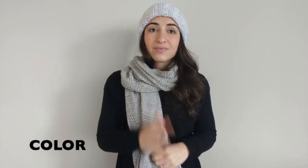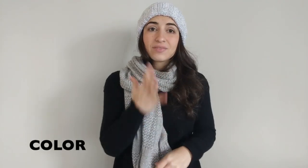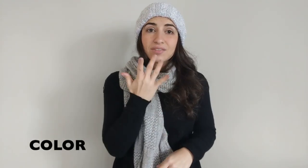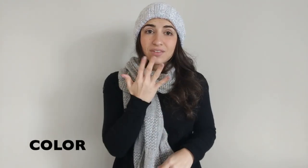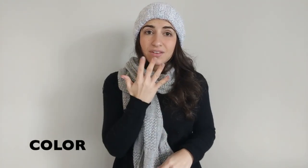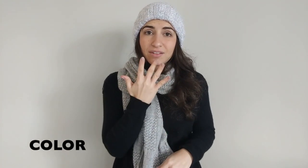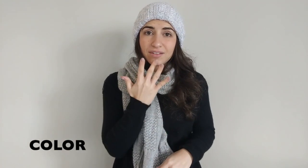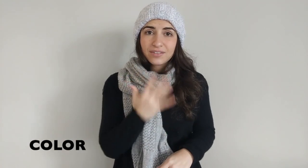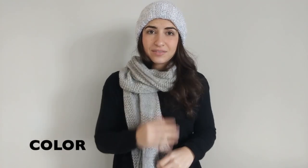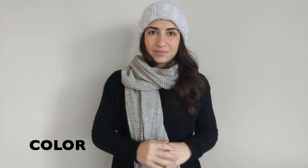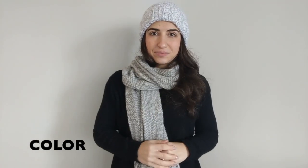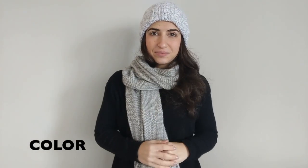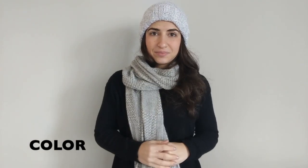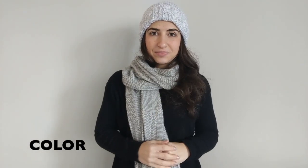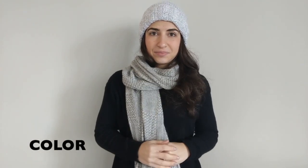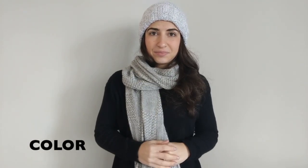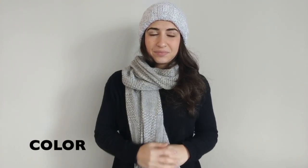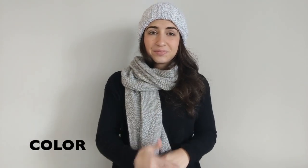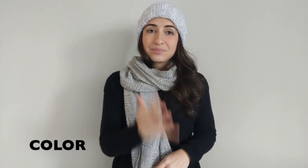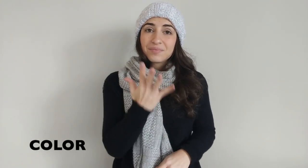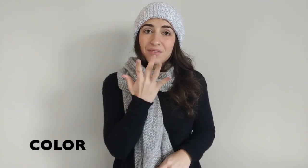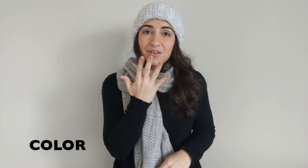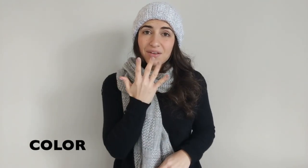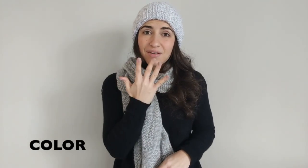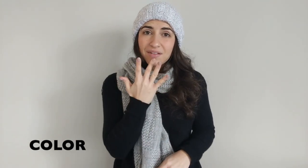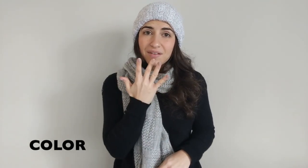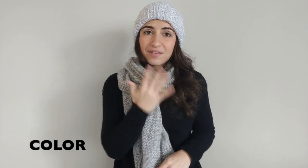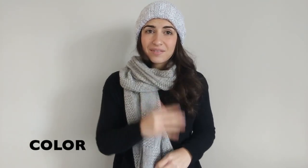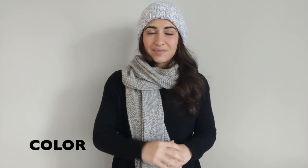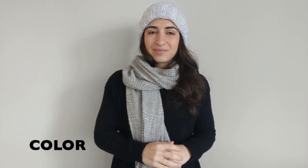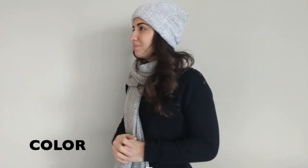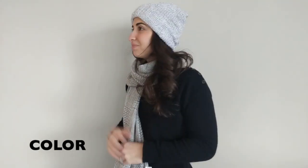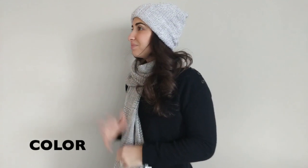COLOR